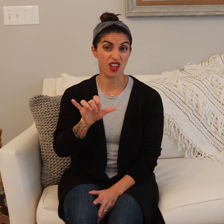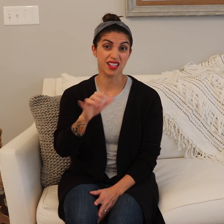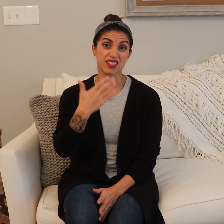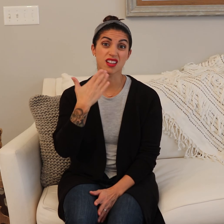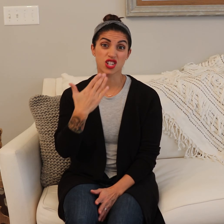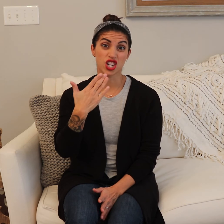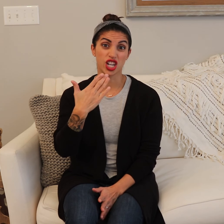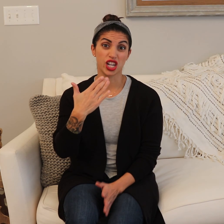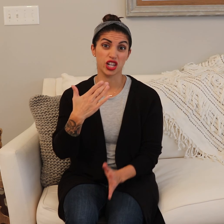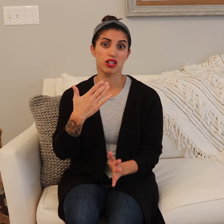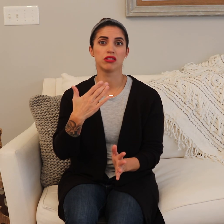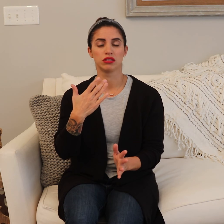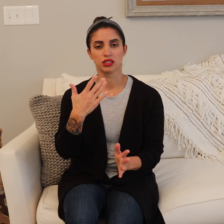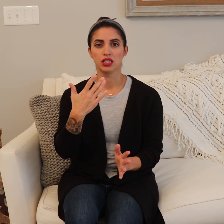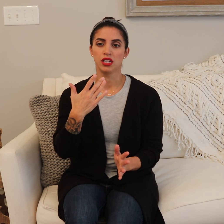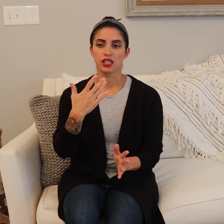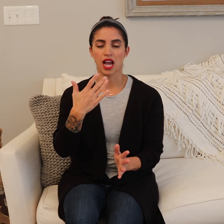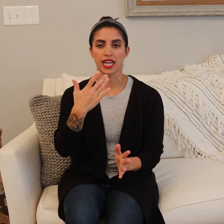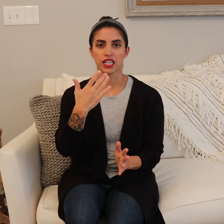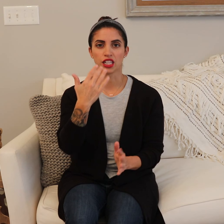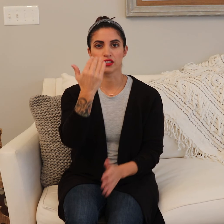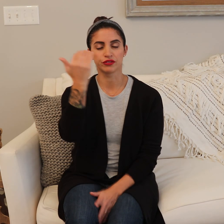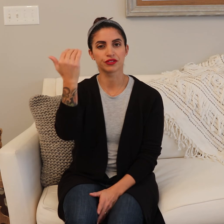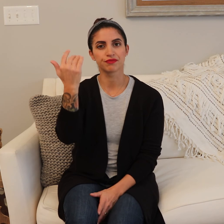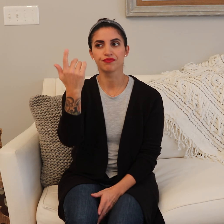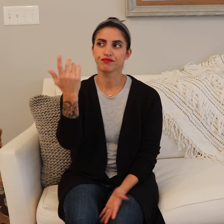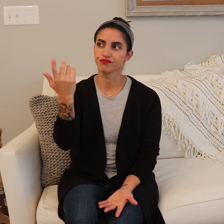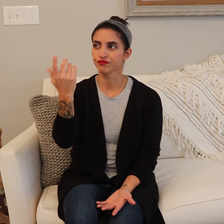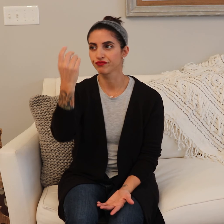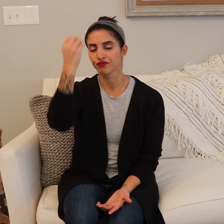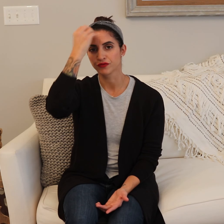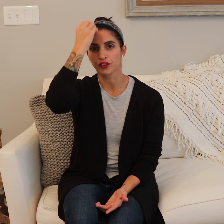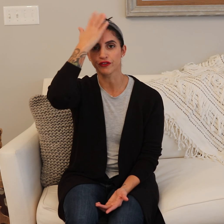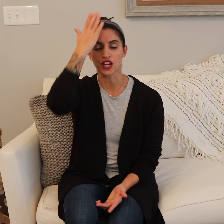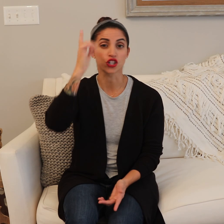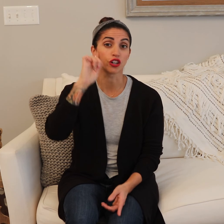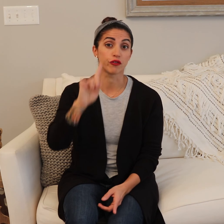So that's a good kind of refresher for